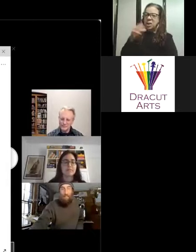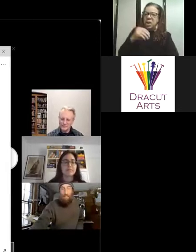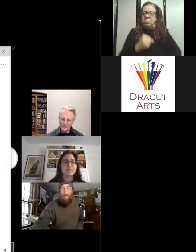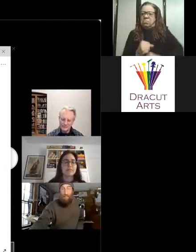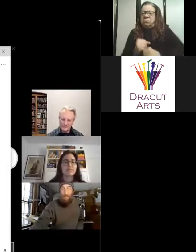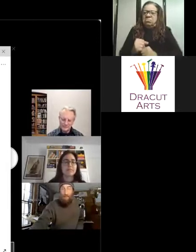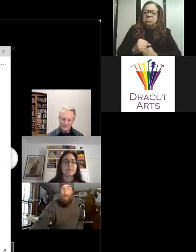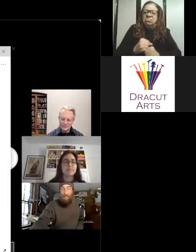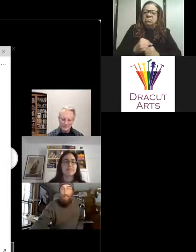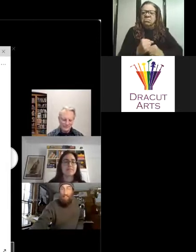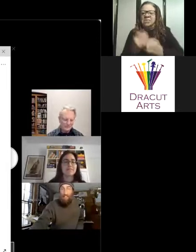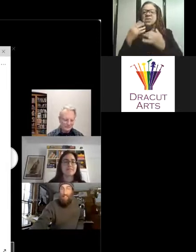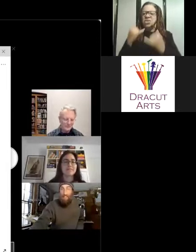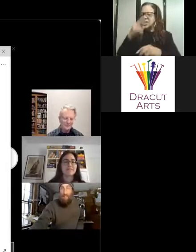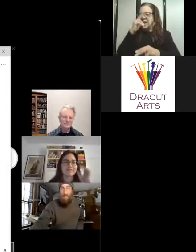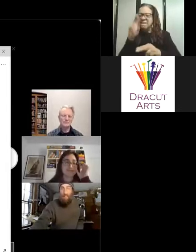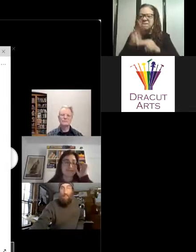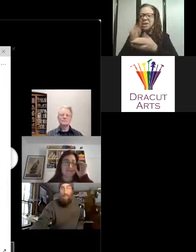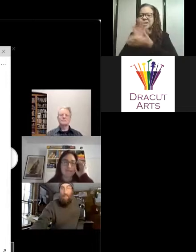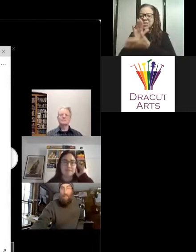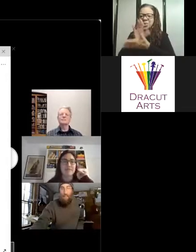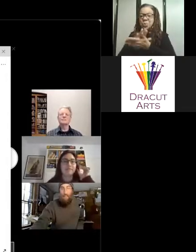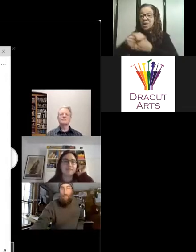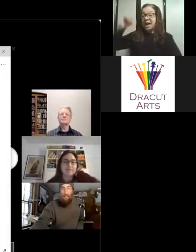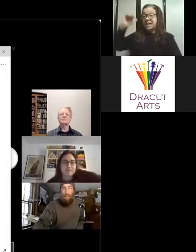some entertainment, right. Let's go into school and beat up that teacher guy!